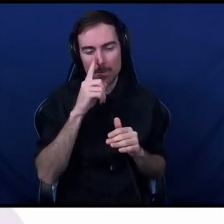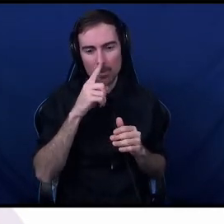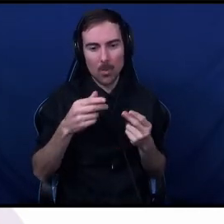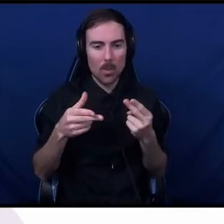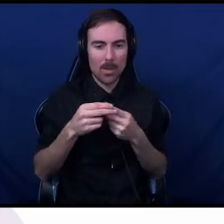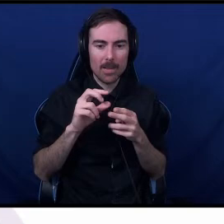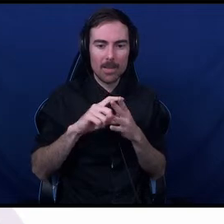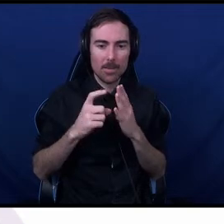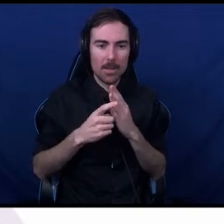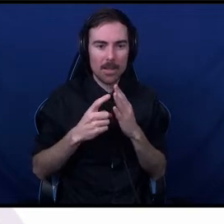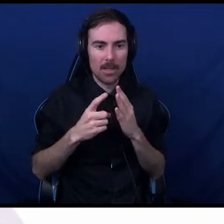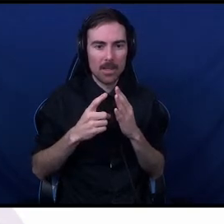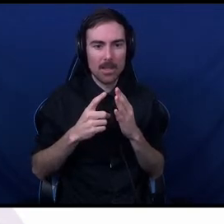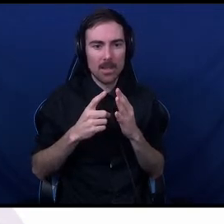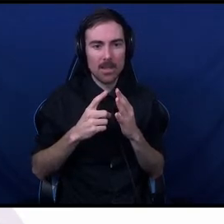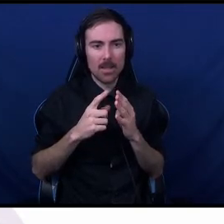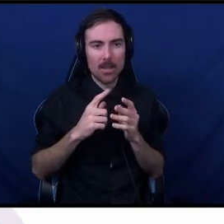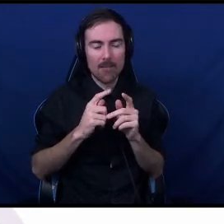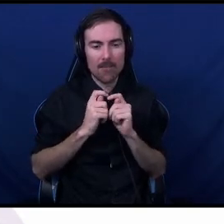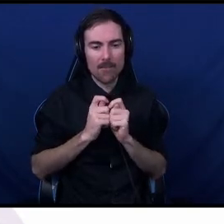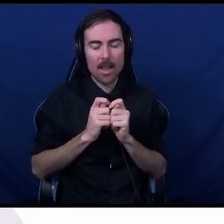Hugely and Mel, I don't know if you feel this way about it. For